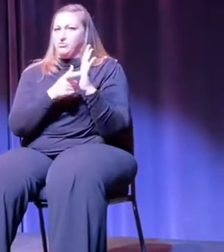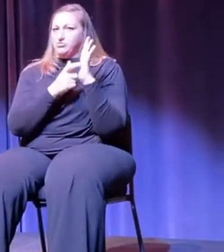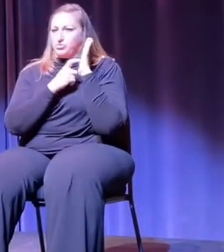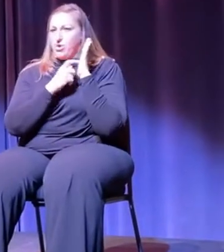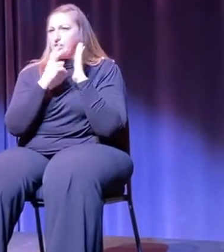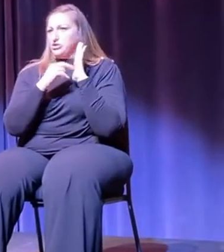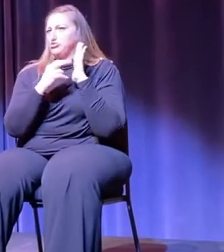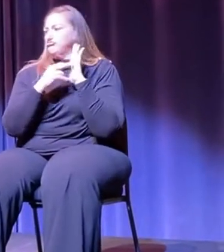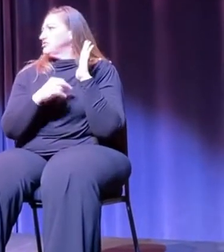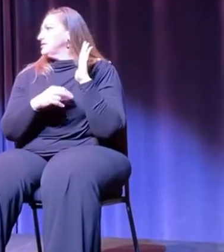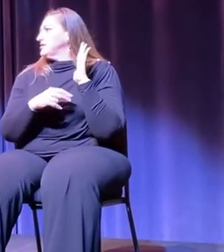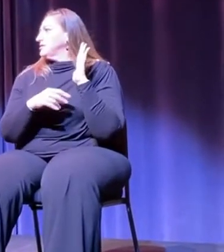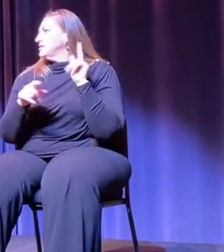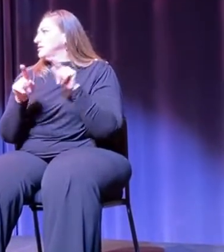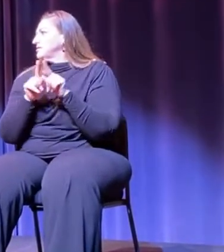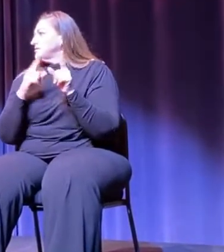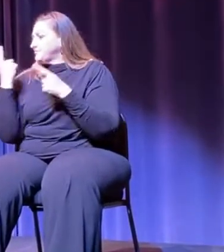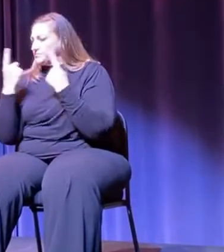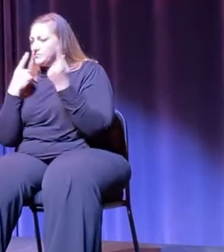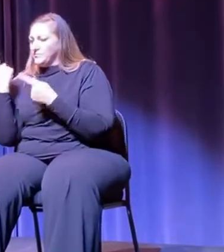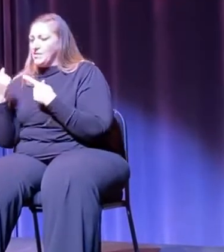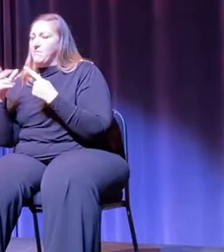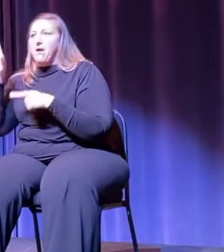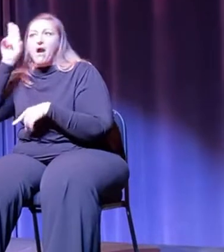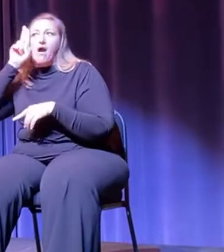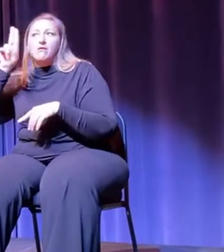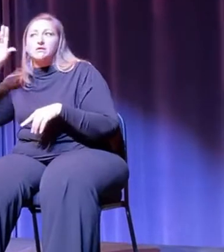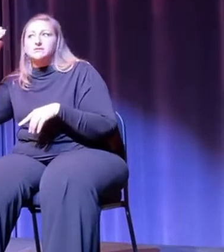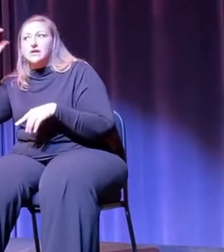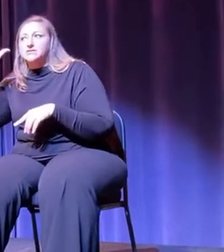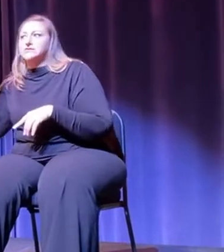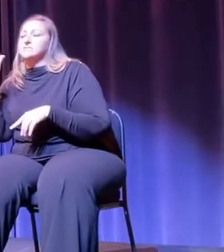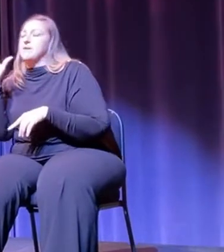Or like I'm also thinking about like my uncles, my cousins, my mom, right?